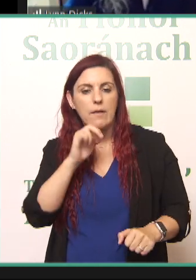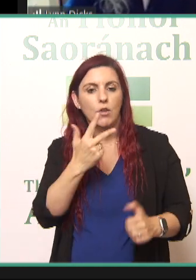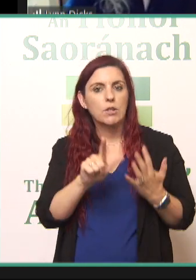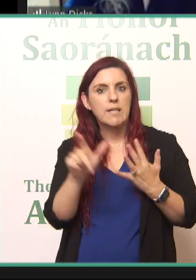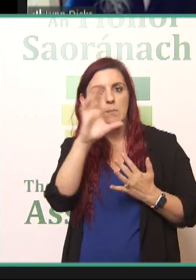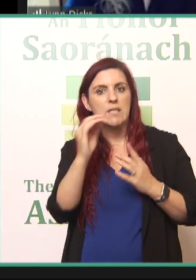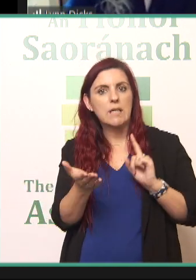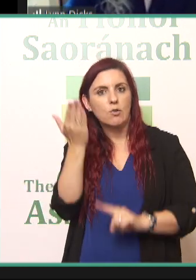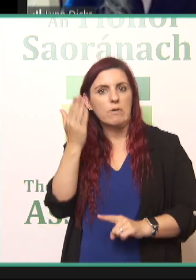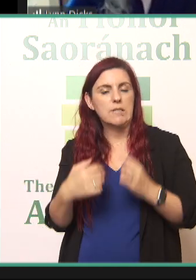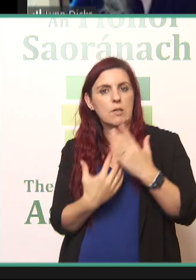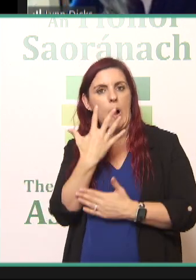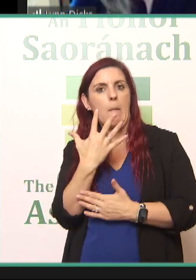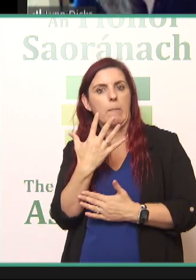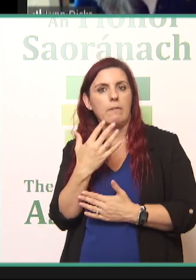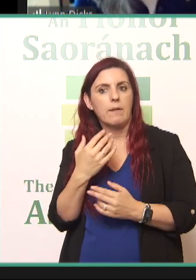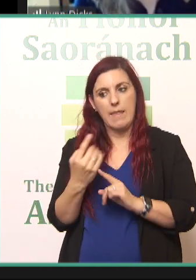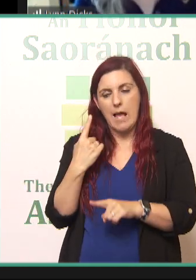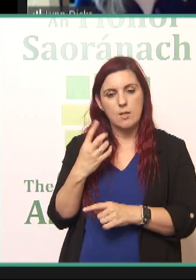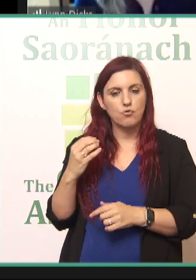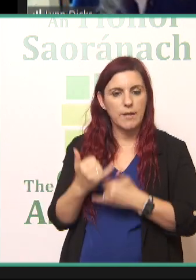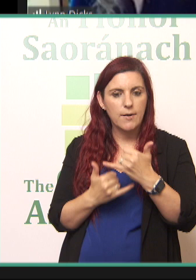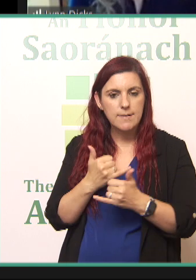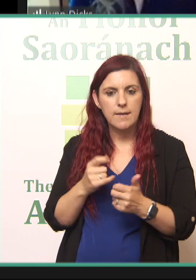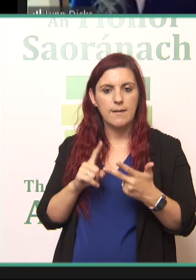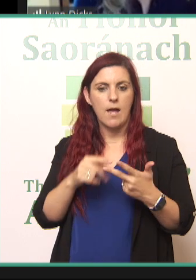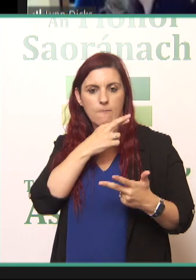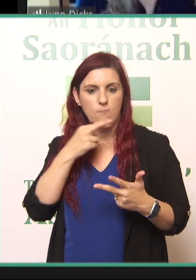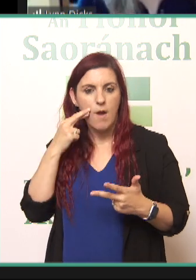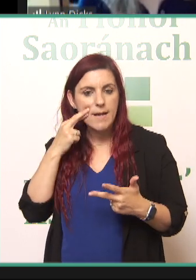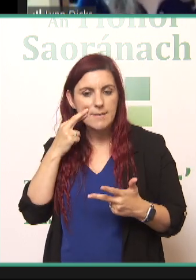in this century and the red areas are where the area of agricultural land or cropland